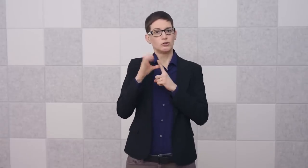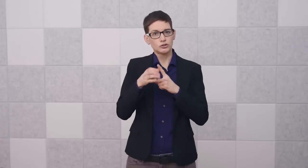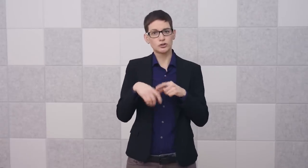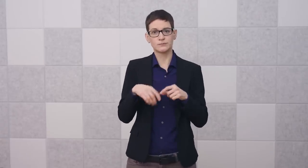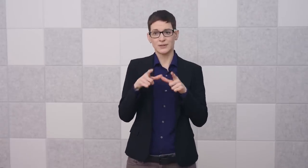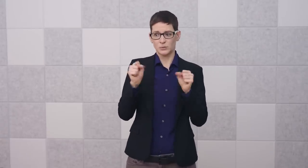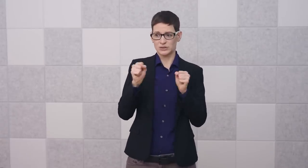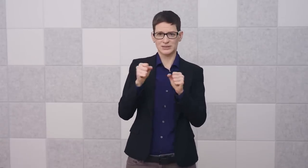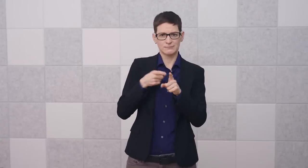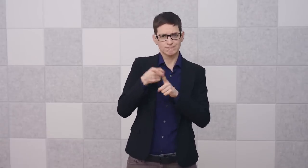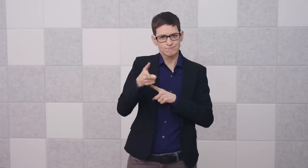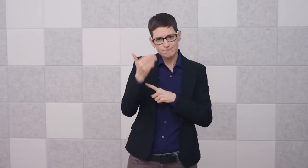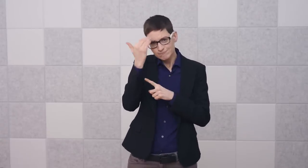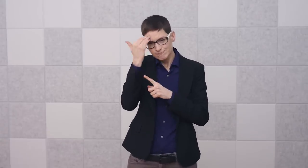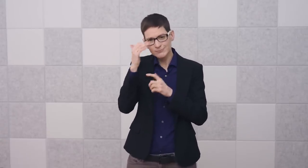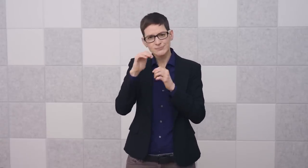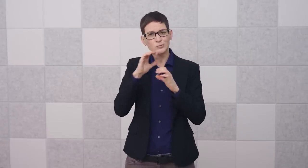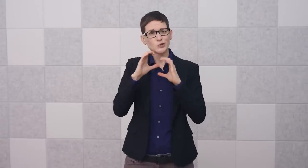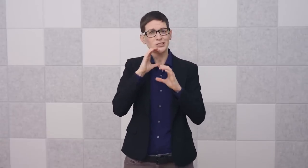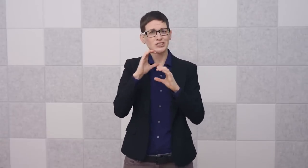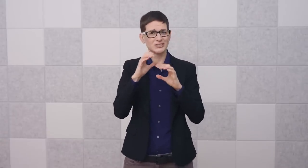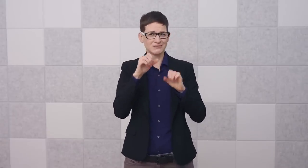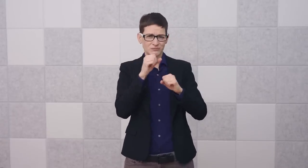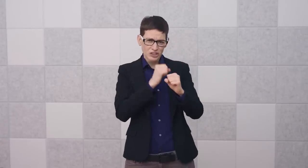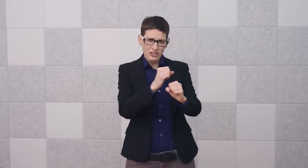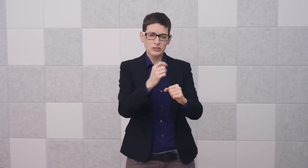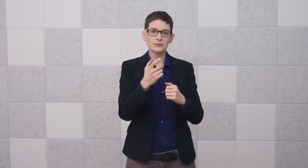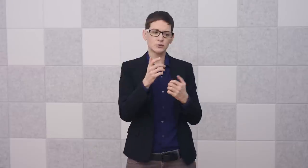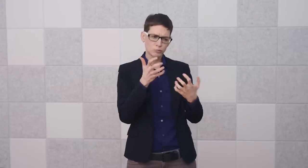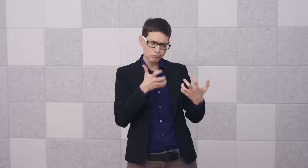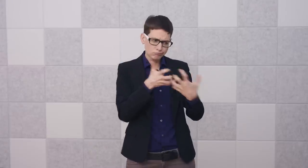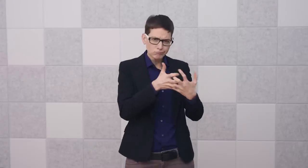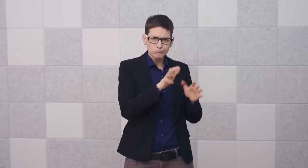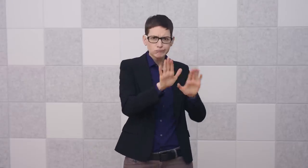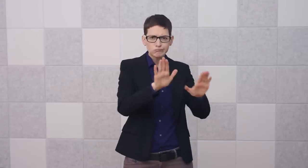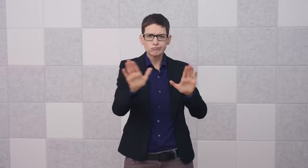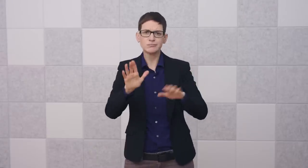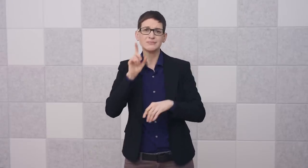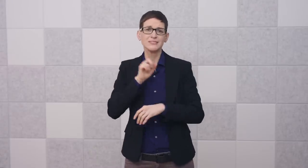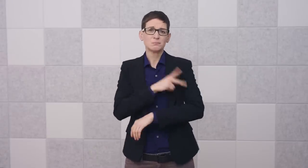that go beyond formal language, leveraging non-linguistic strategies to optimize communication access.